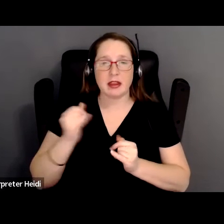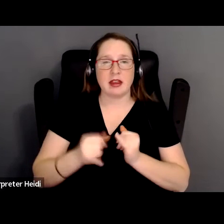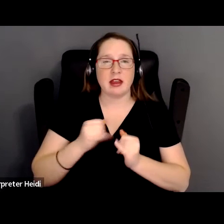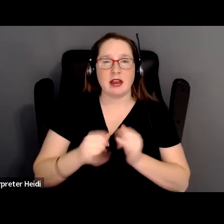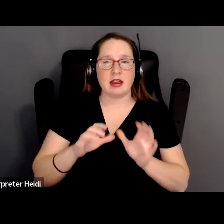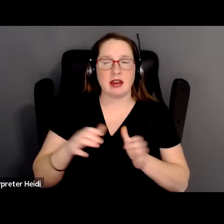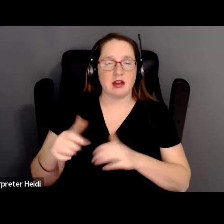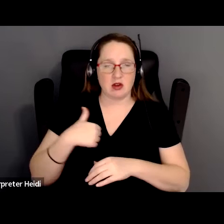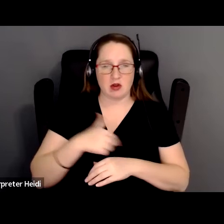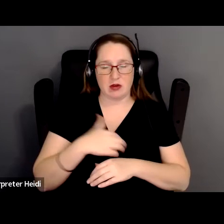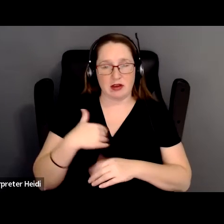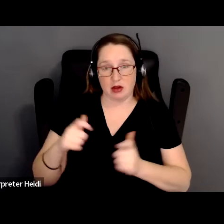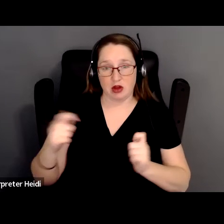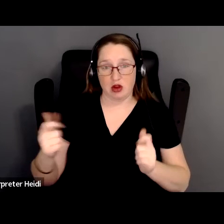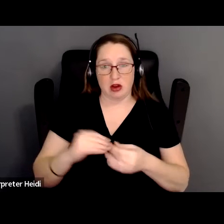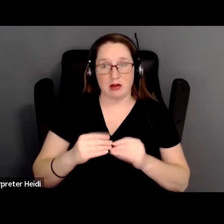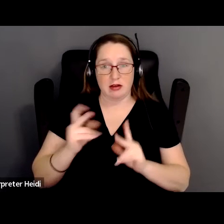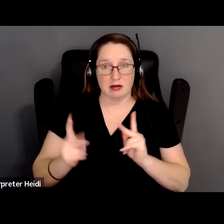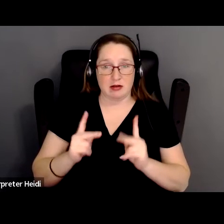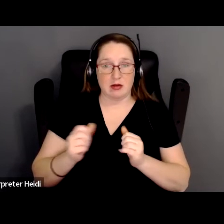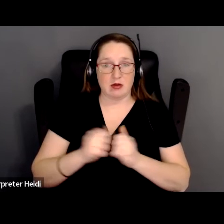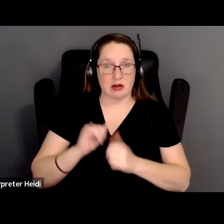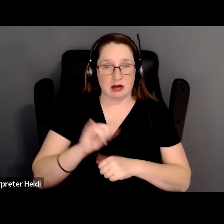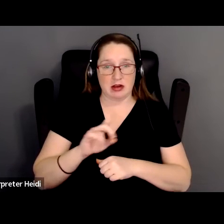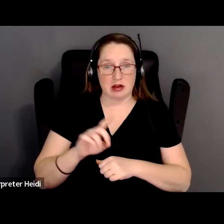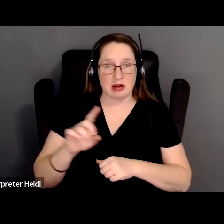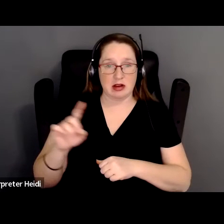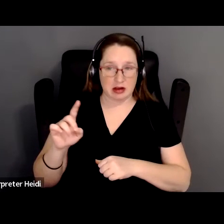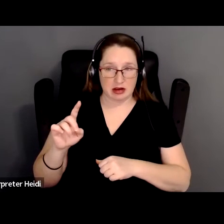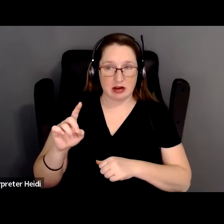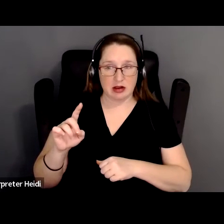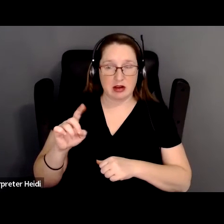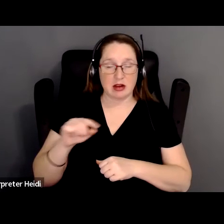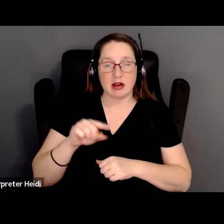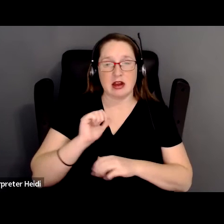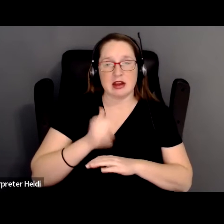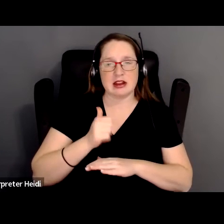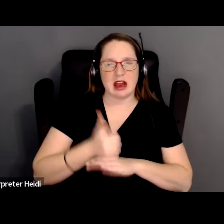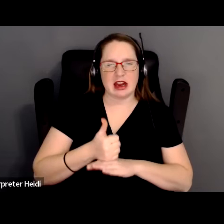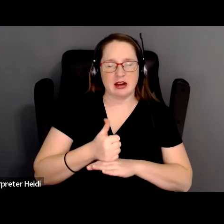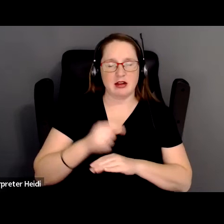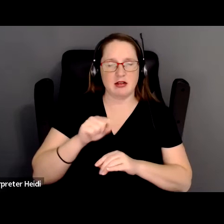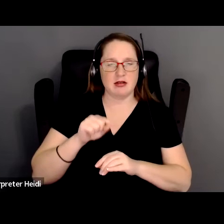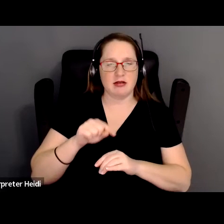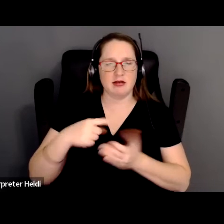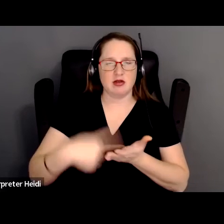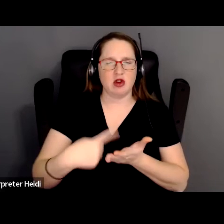Where we have large numbers of people with intellectual and developmental disabilities, is that setting that was talked about earlier today,